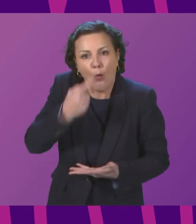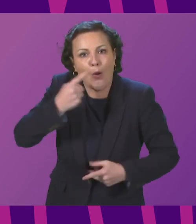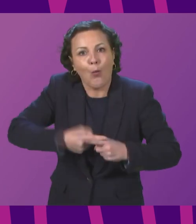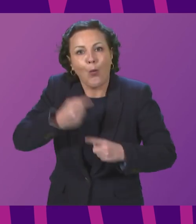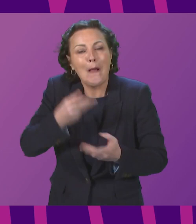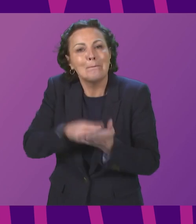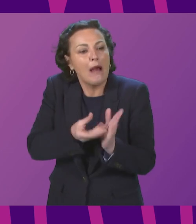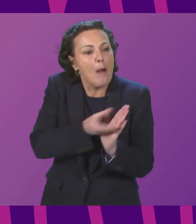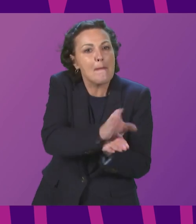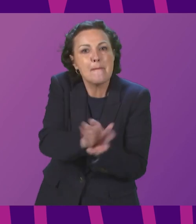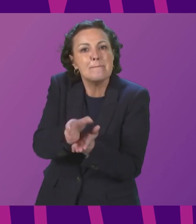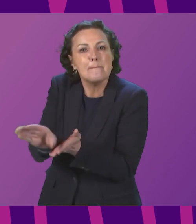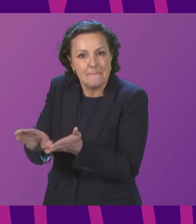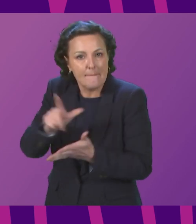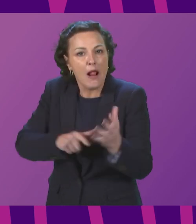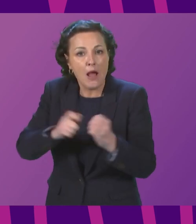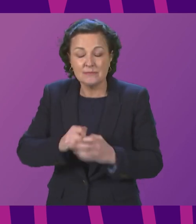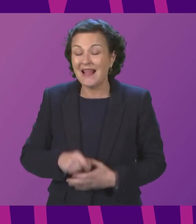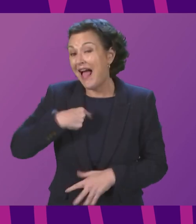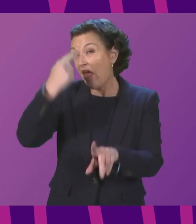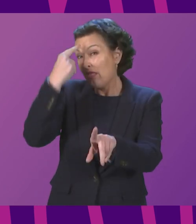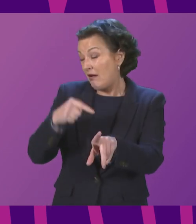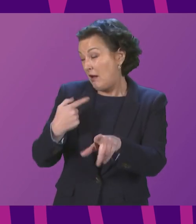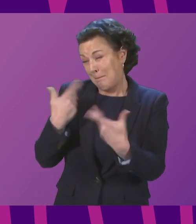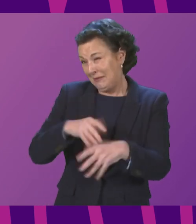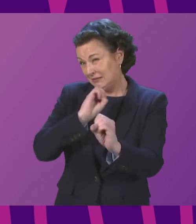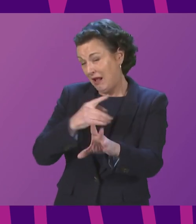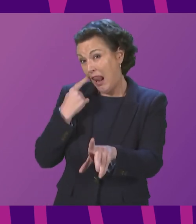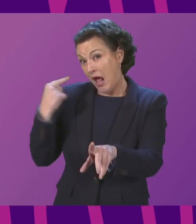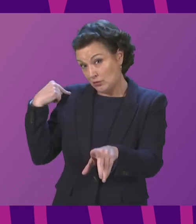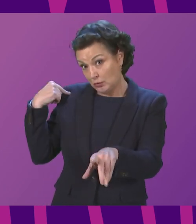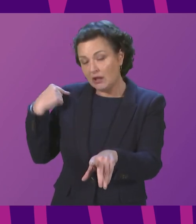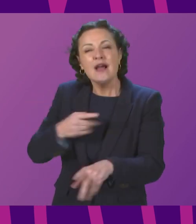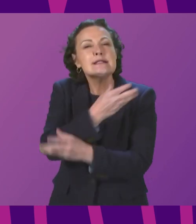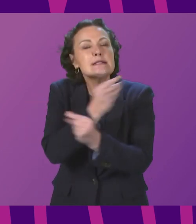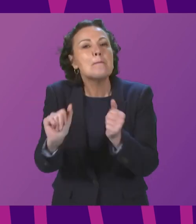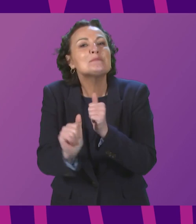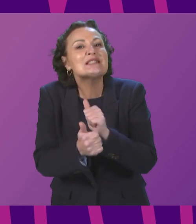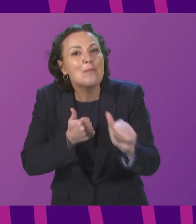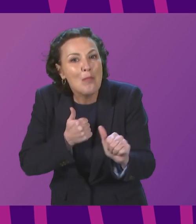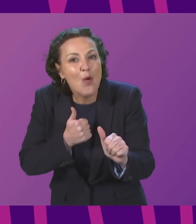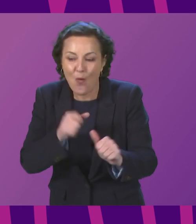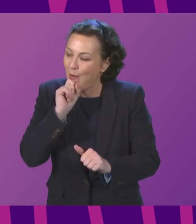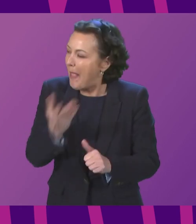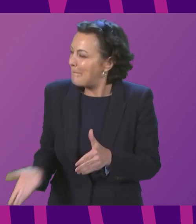As I said last week, some sports will be able to recoup losses as events start to be rescheduled